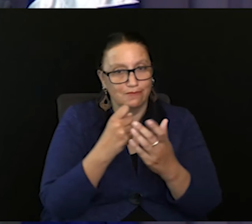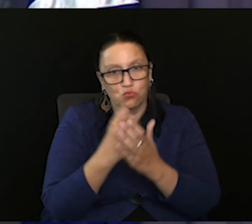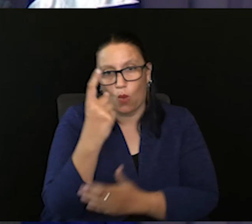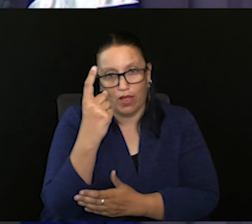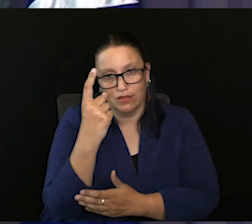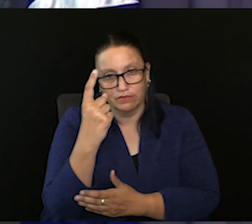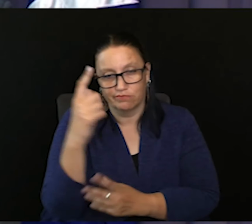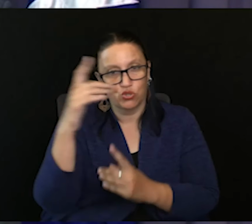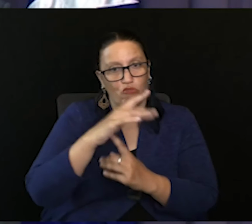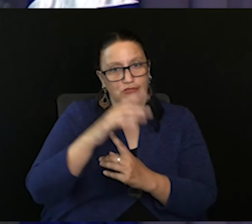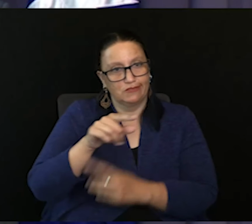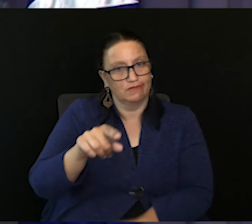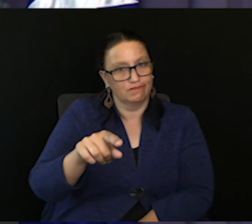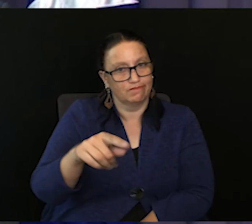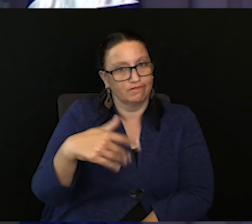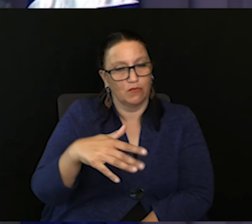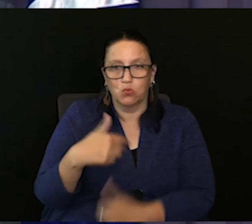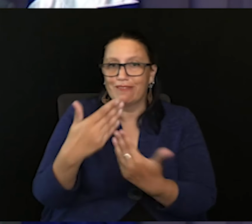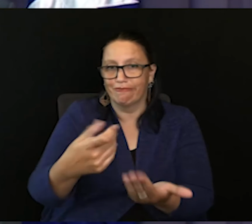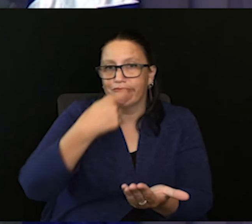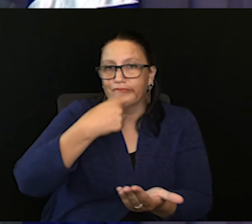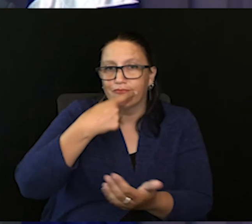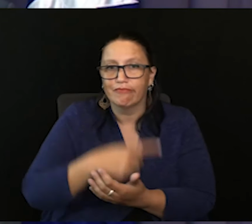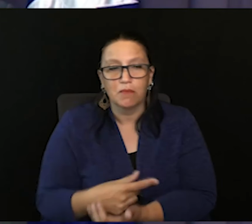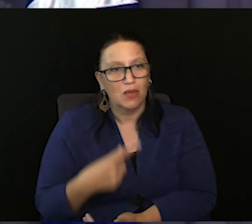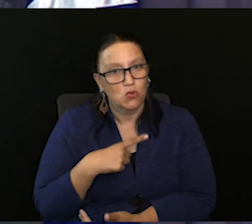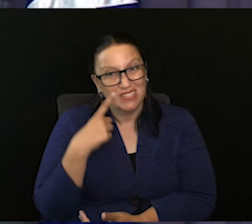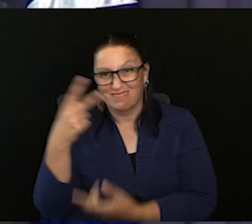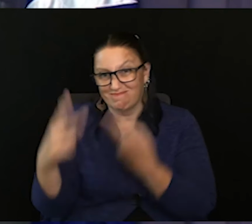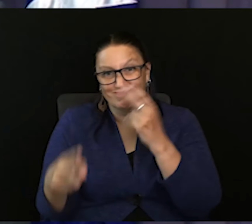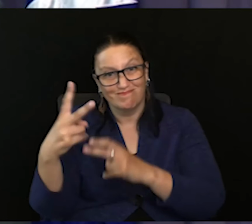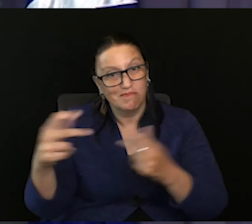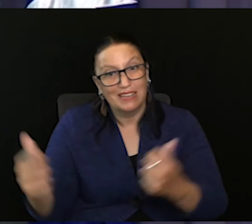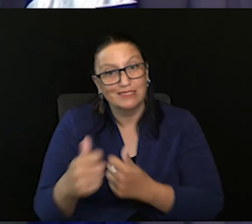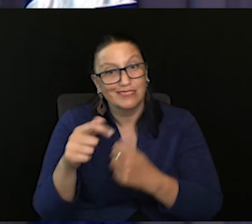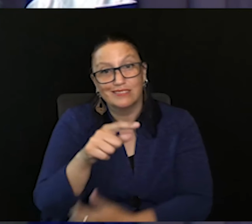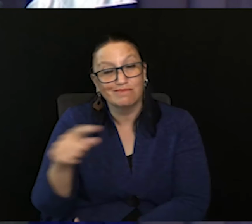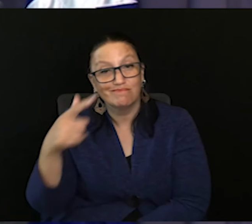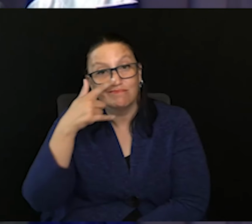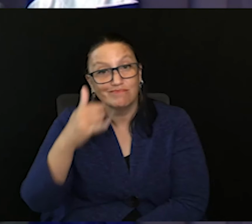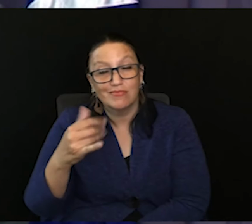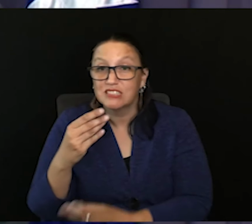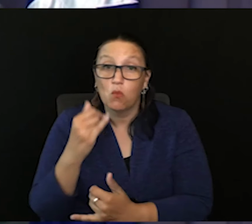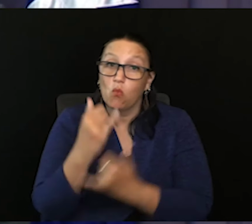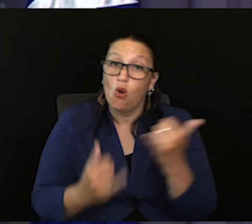of the top priority groups, obviously, because that's where we're seeing fatalities and we do know that some